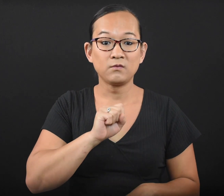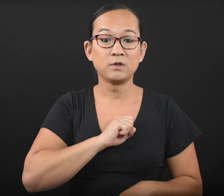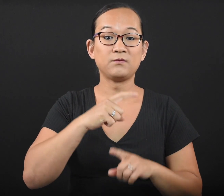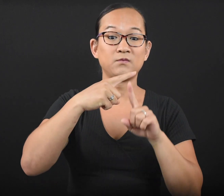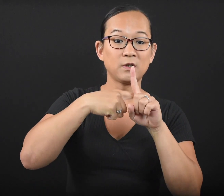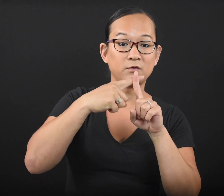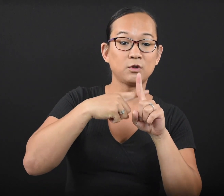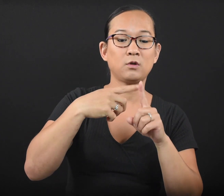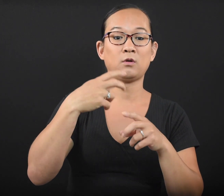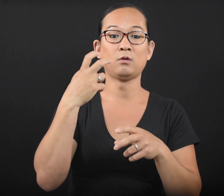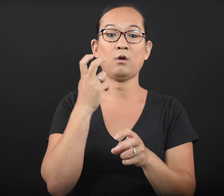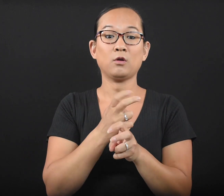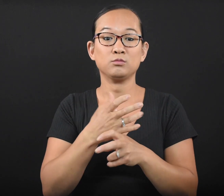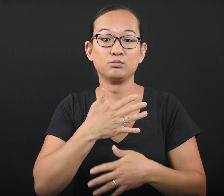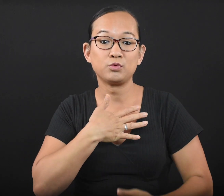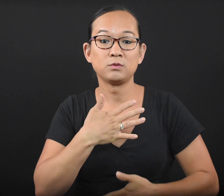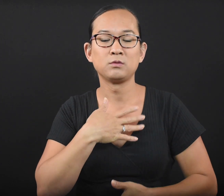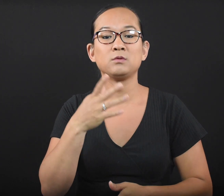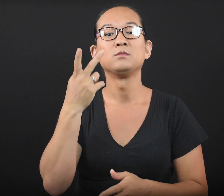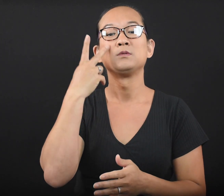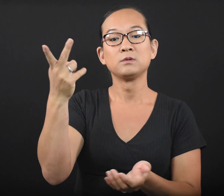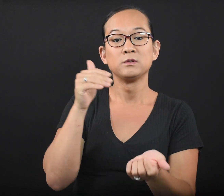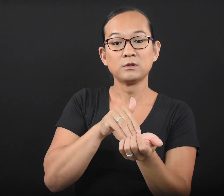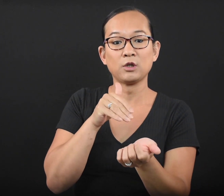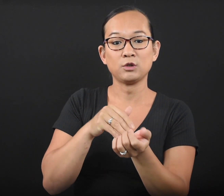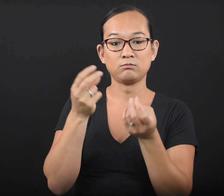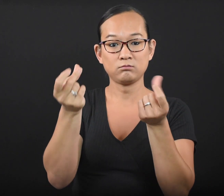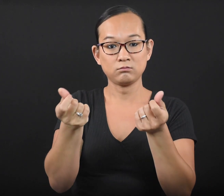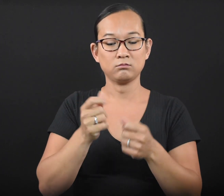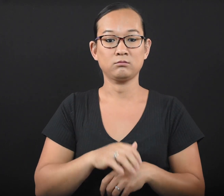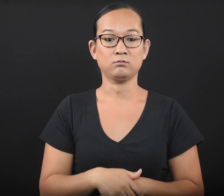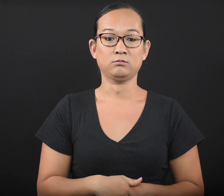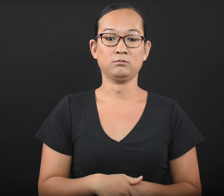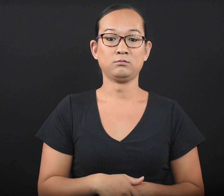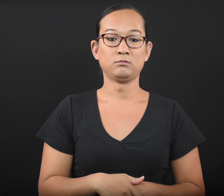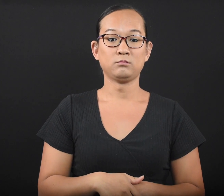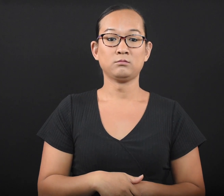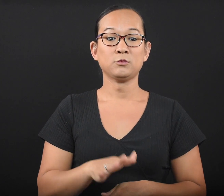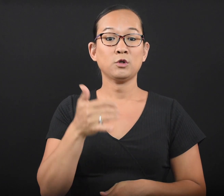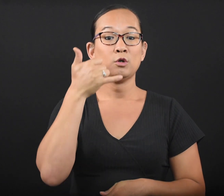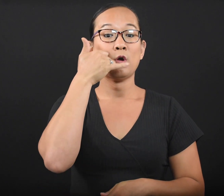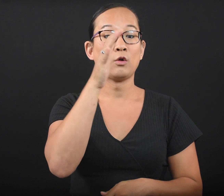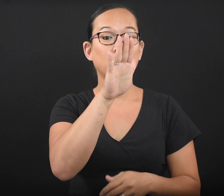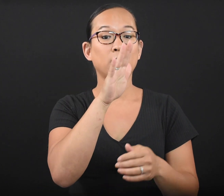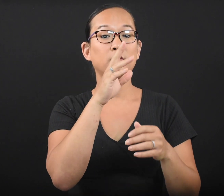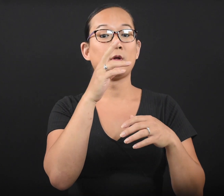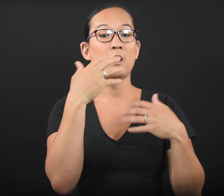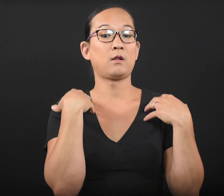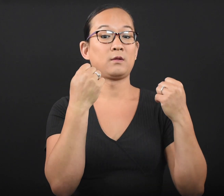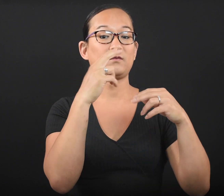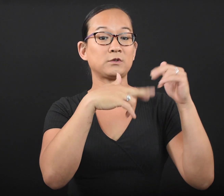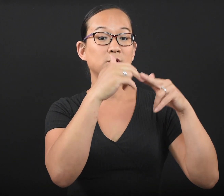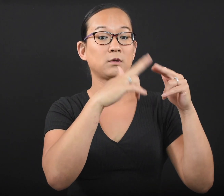fever and difficulty breathing seek medical care early - call your health facility by telephone